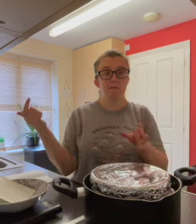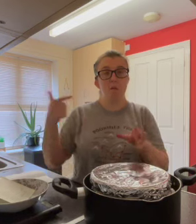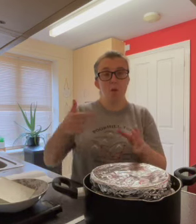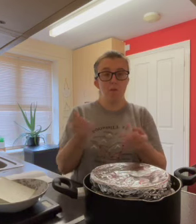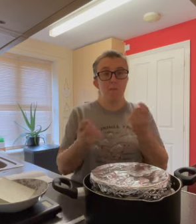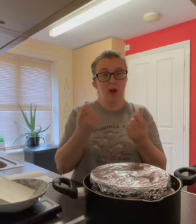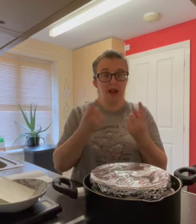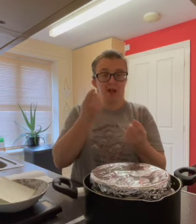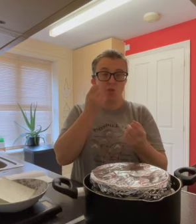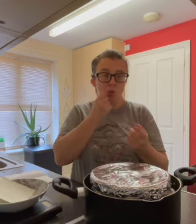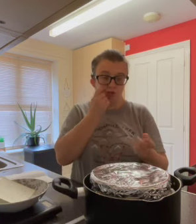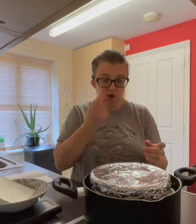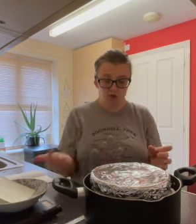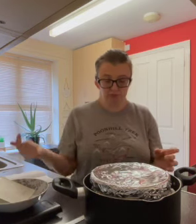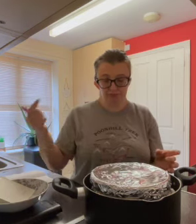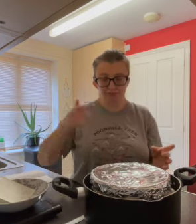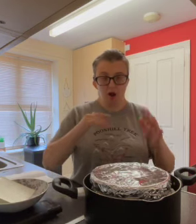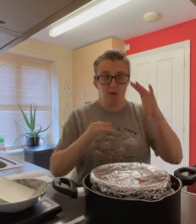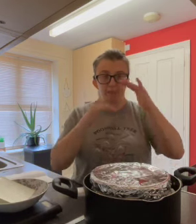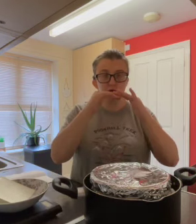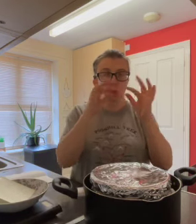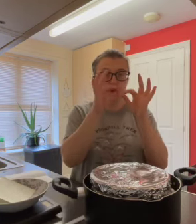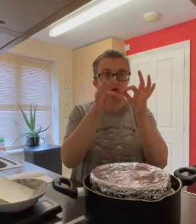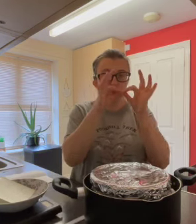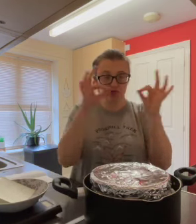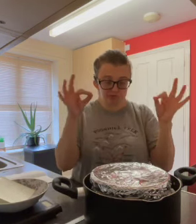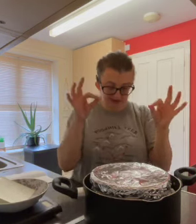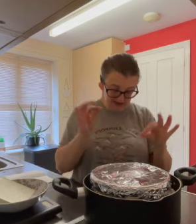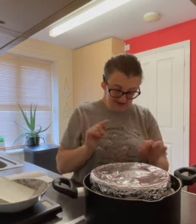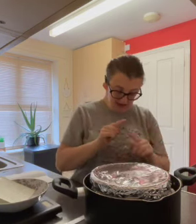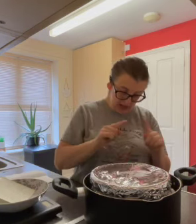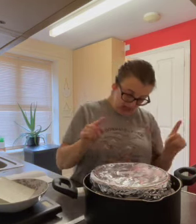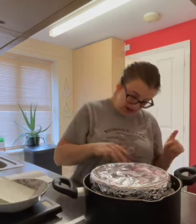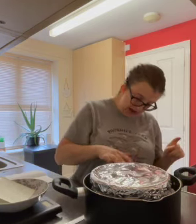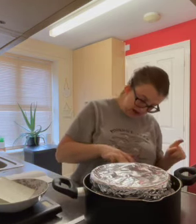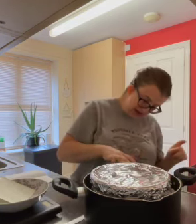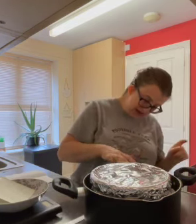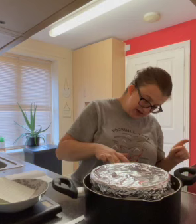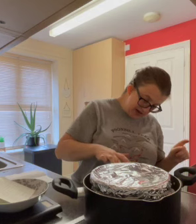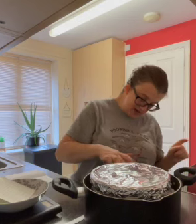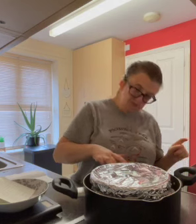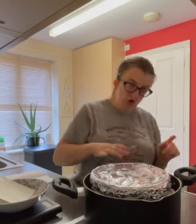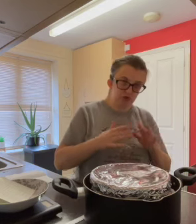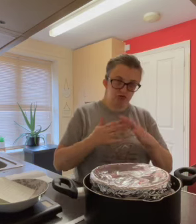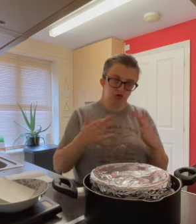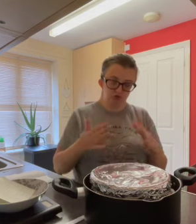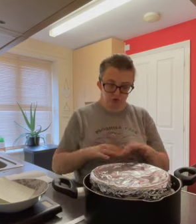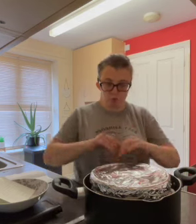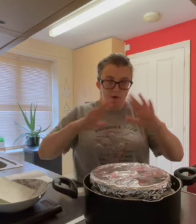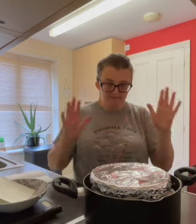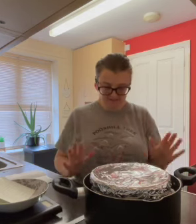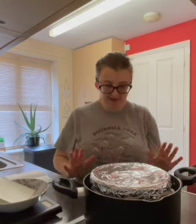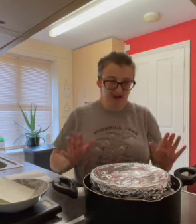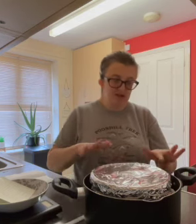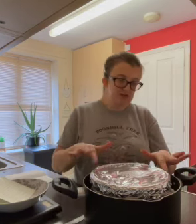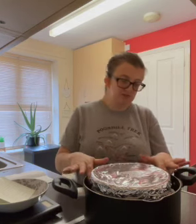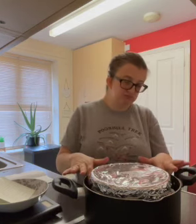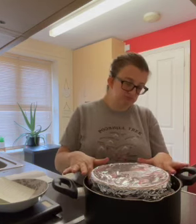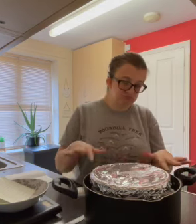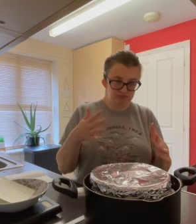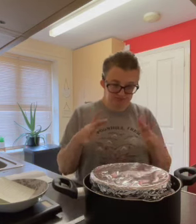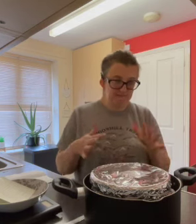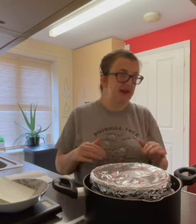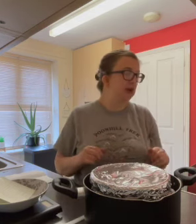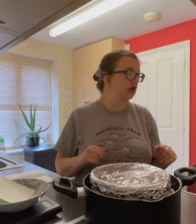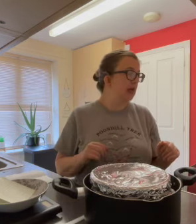Then pour the boiling water up to the string line but not right the top otherwise it will overflow,